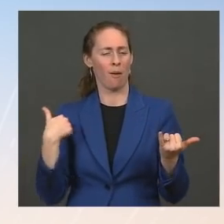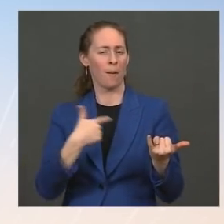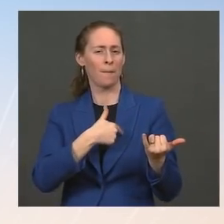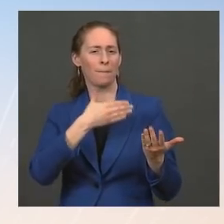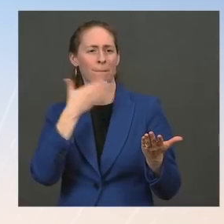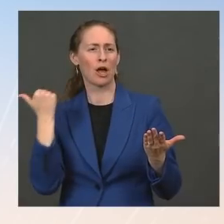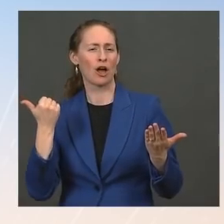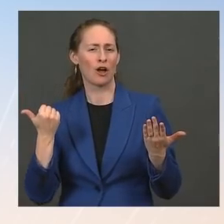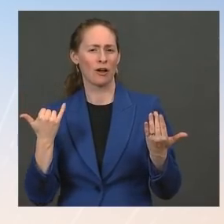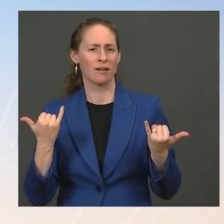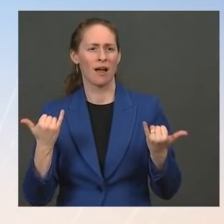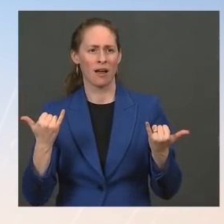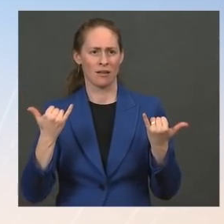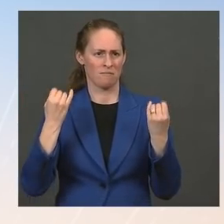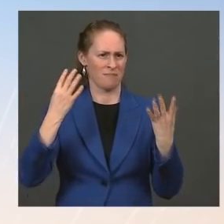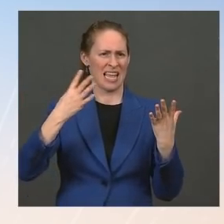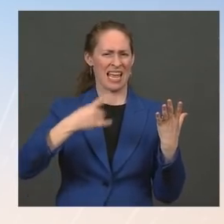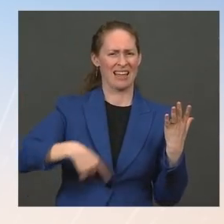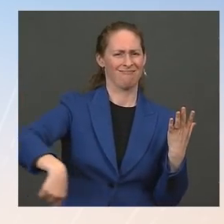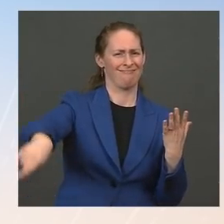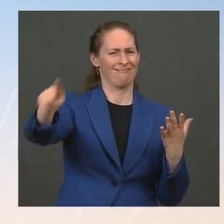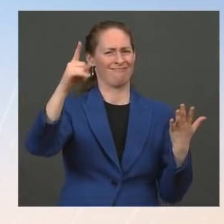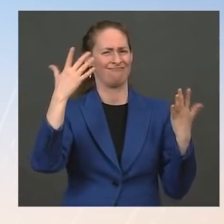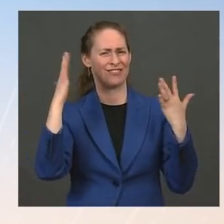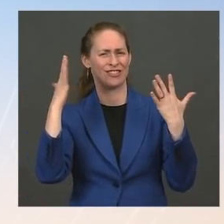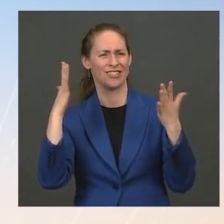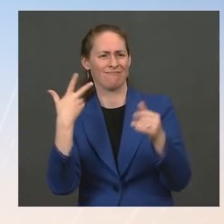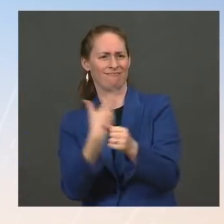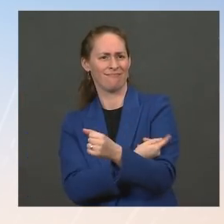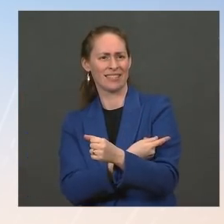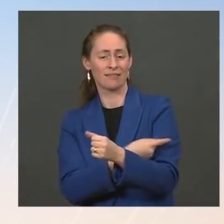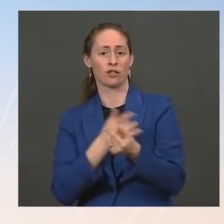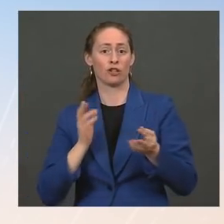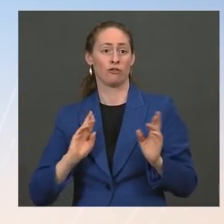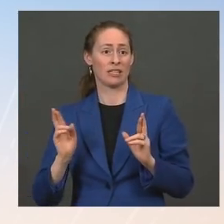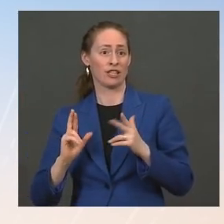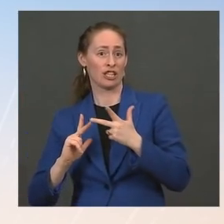Boosters are widely available. Schools are open. And there are steps that have been taken